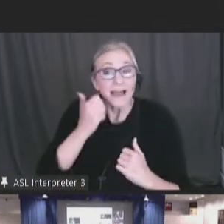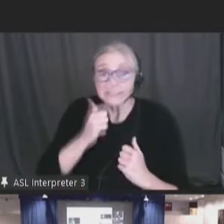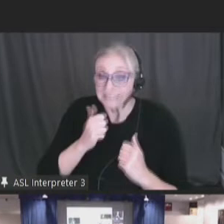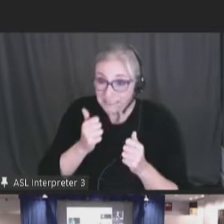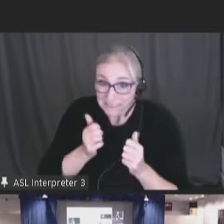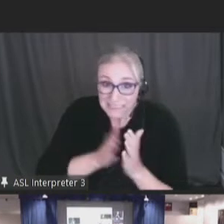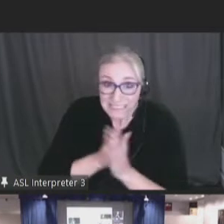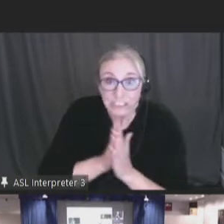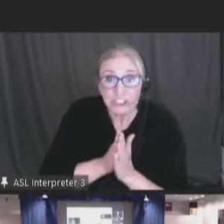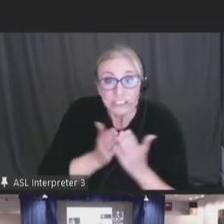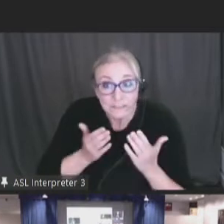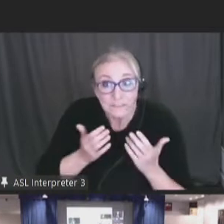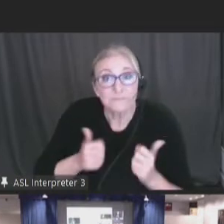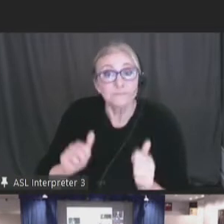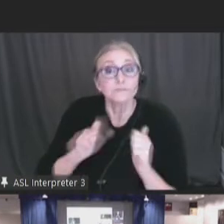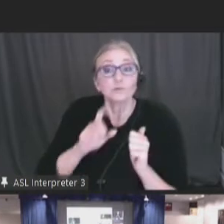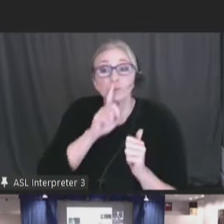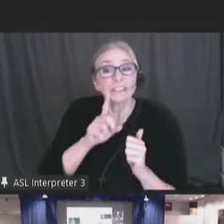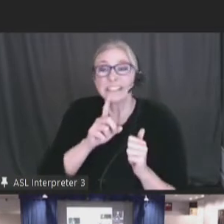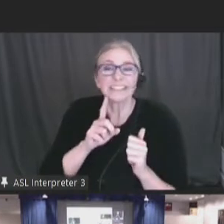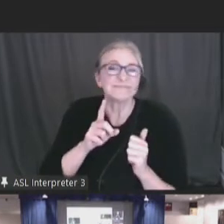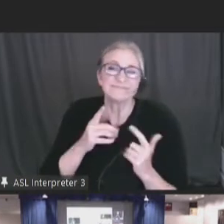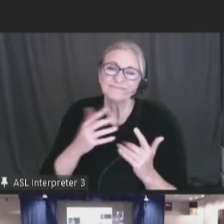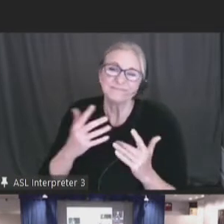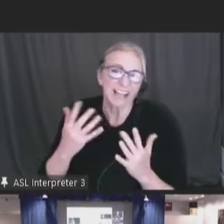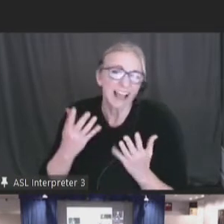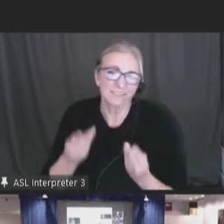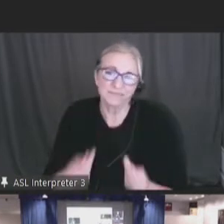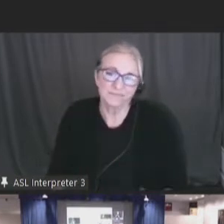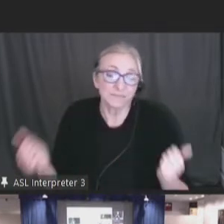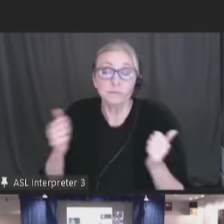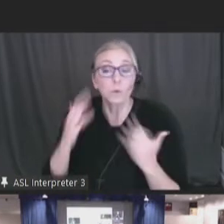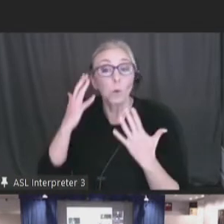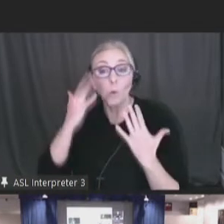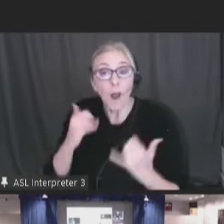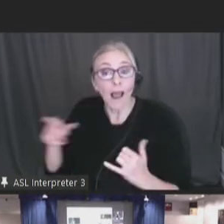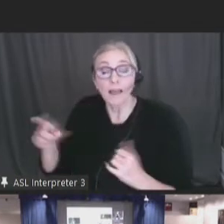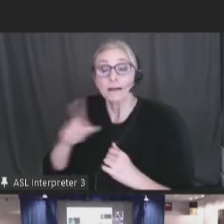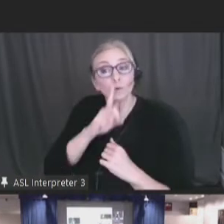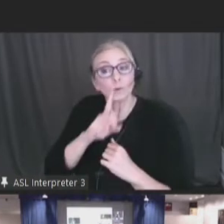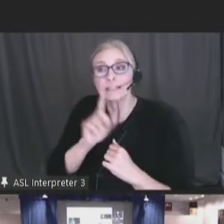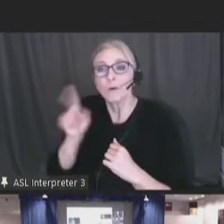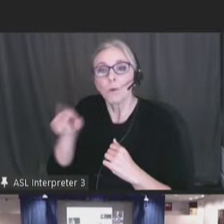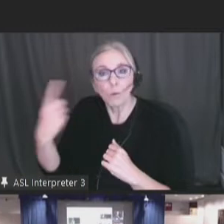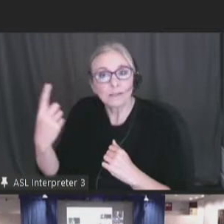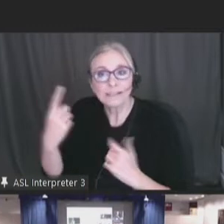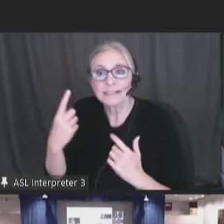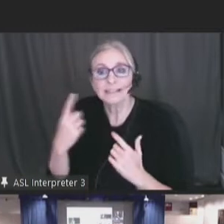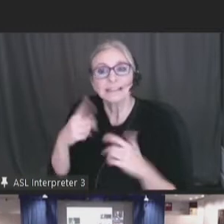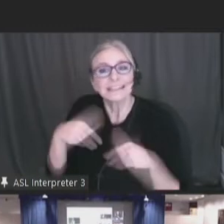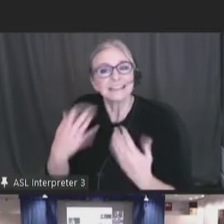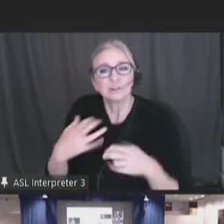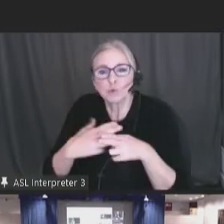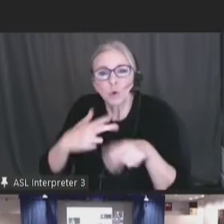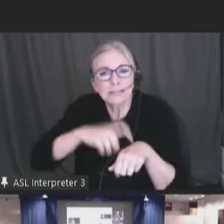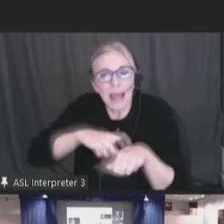fell along the wayside simply because they were only given short-term funding. And you